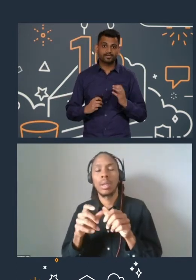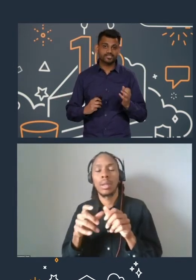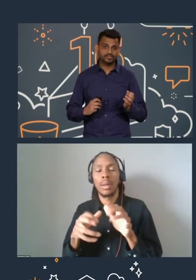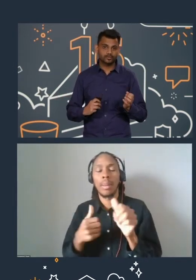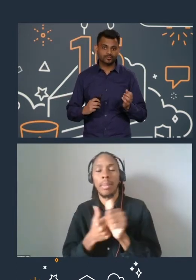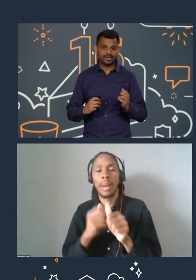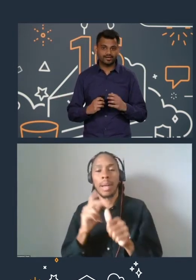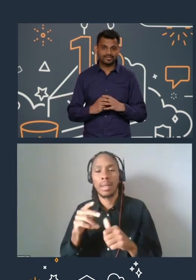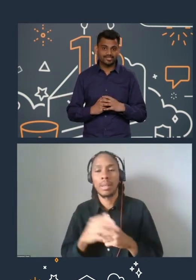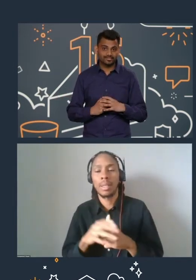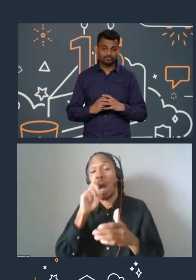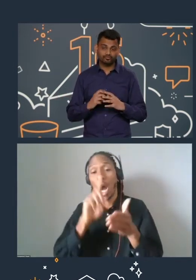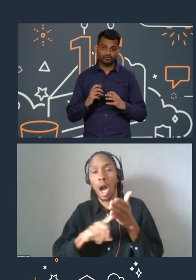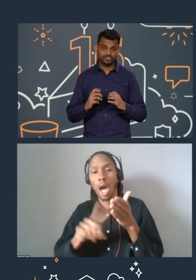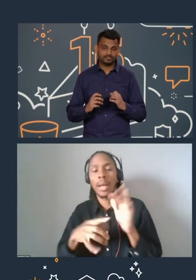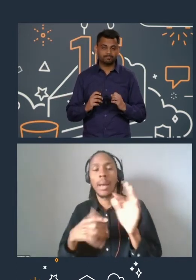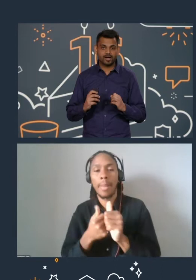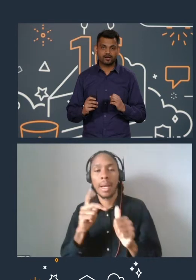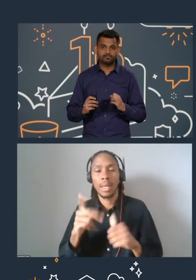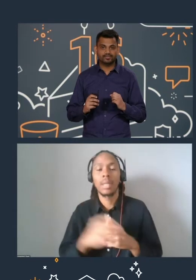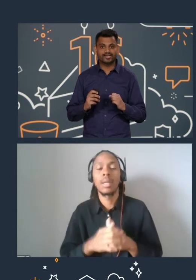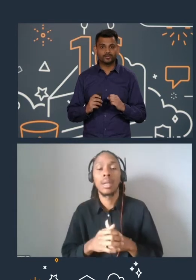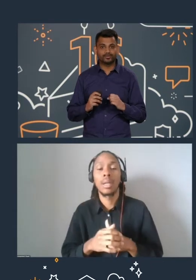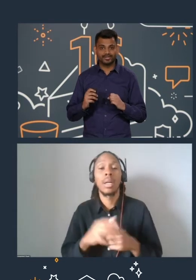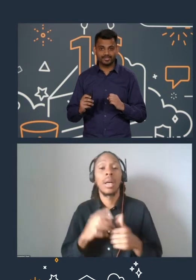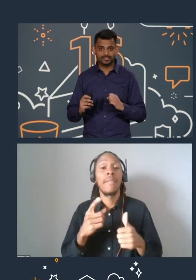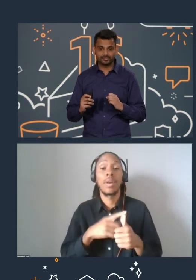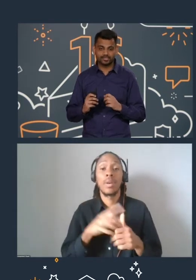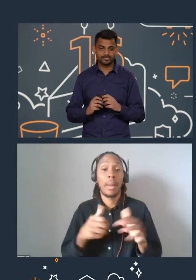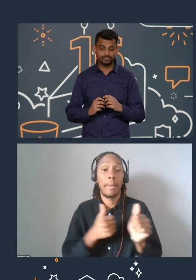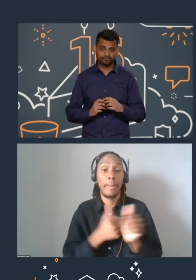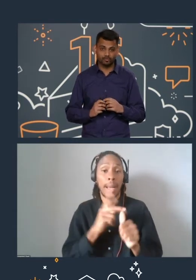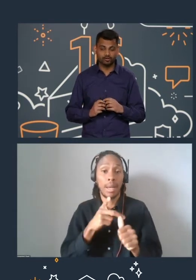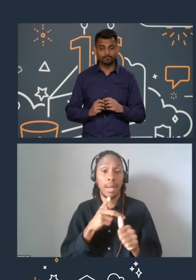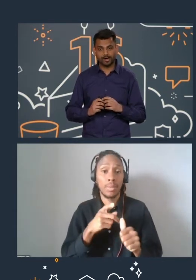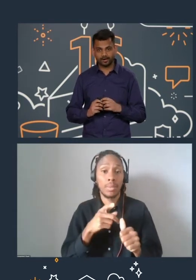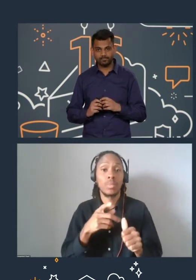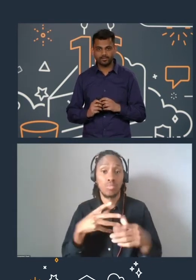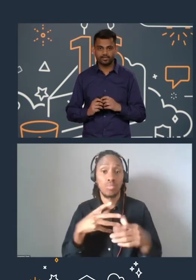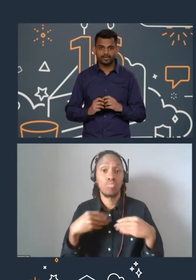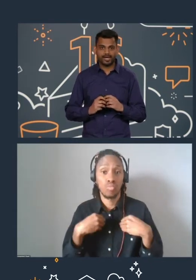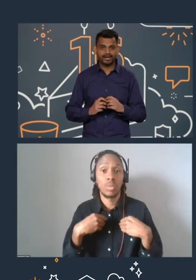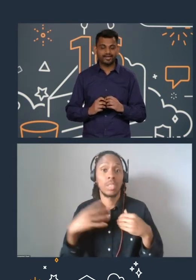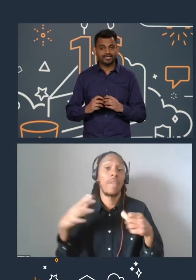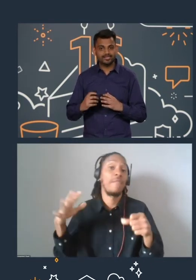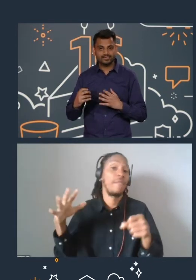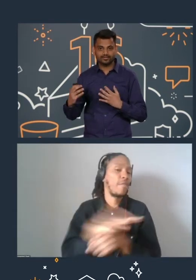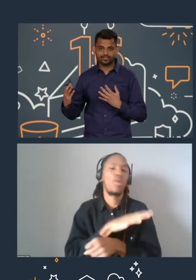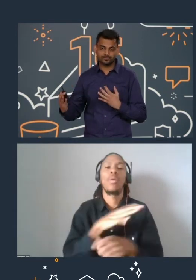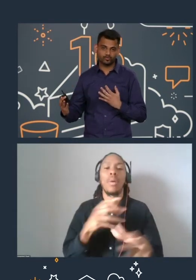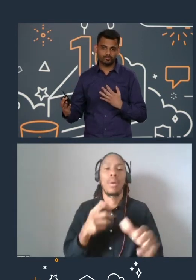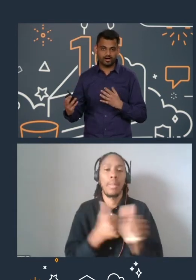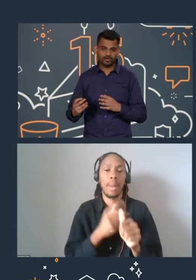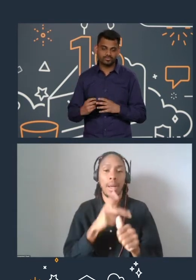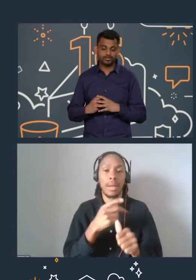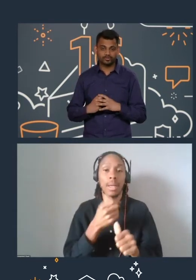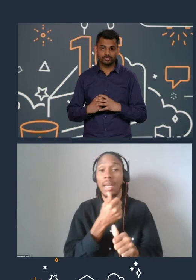Please note that the first backup that you take is a full backup, and any subsequent backups that you take